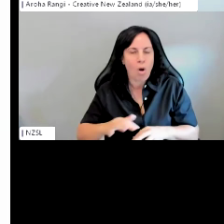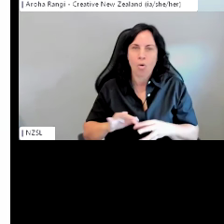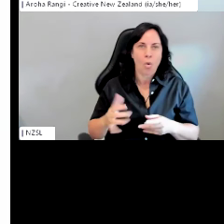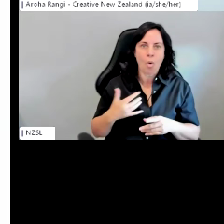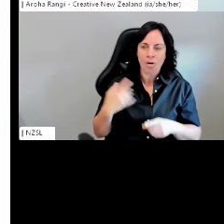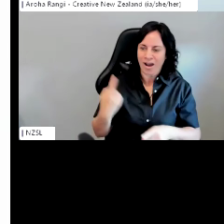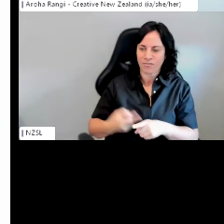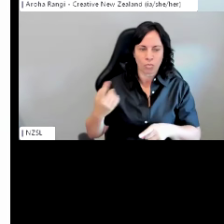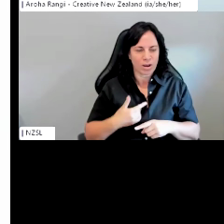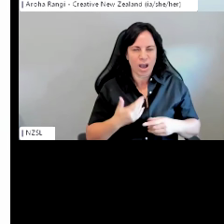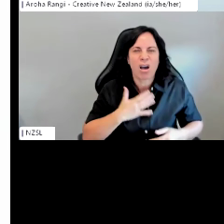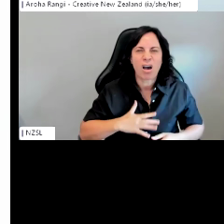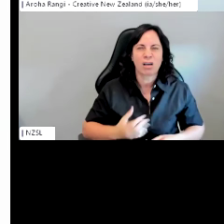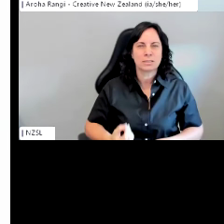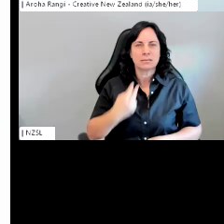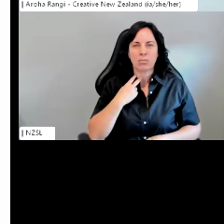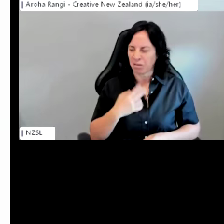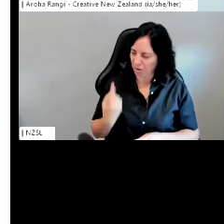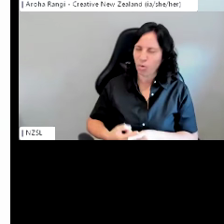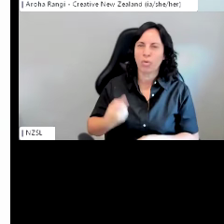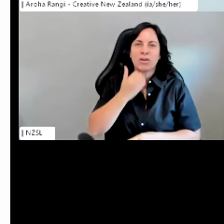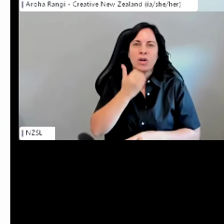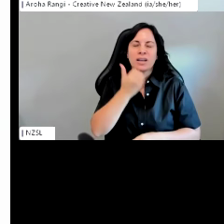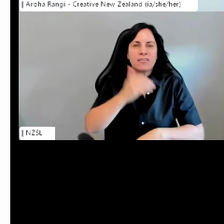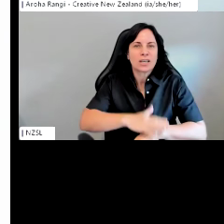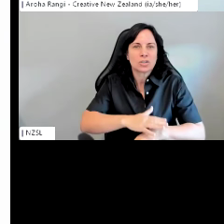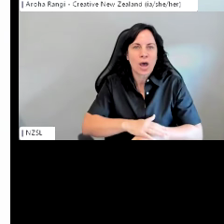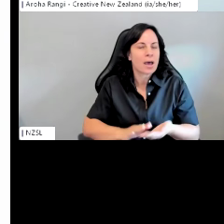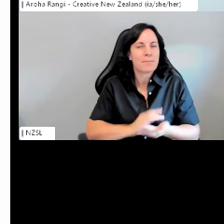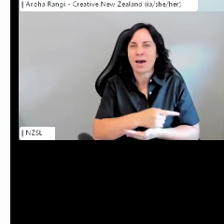but they just don't understand format and they don't understand how it'll work and they don't